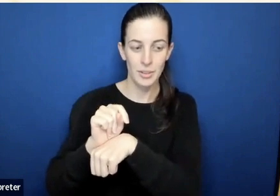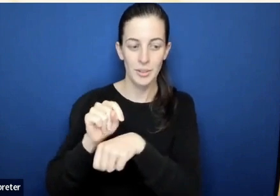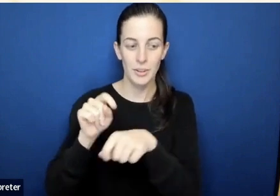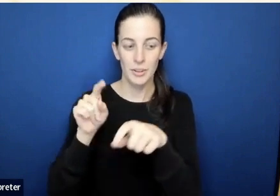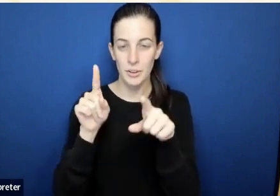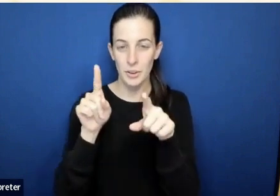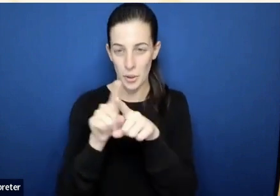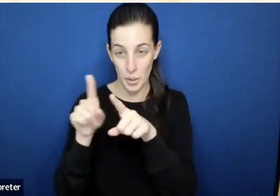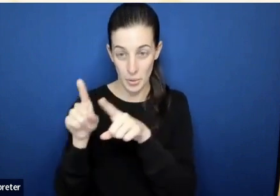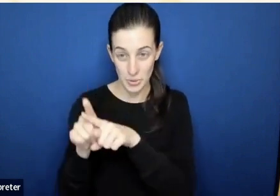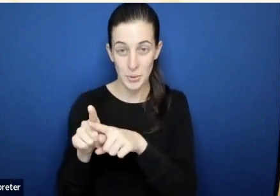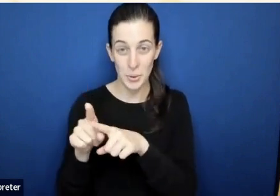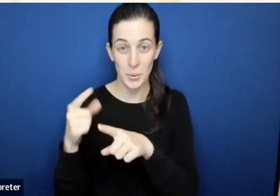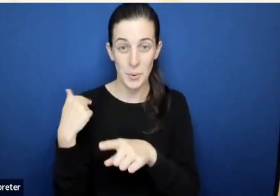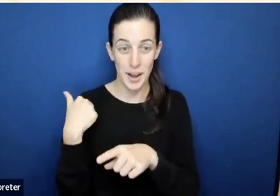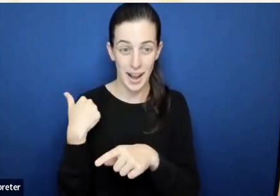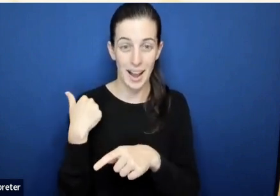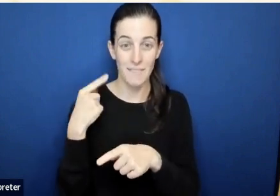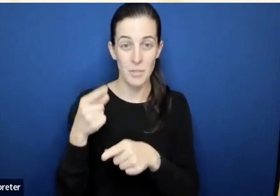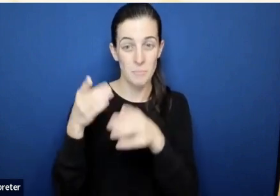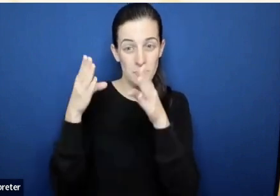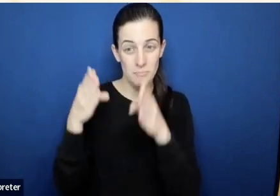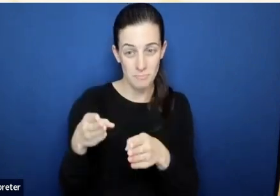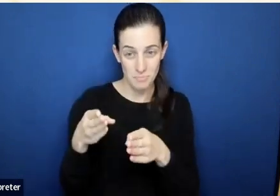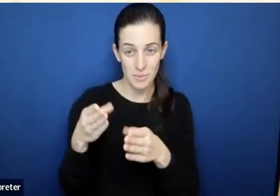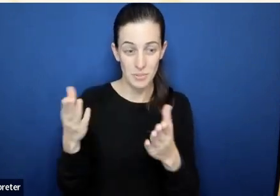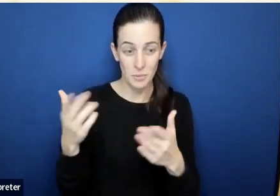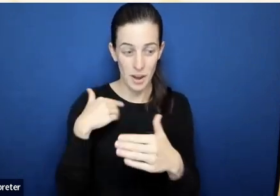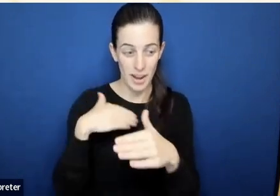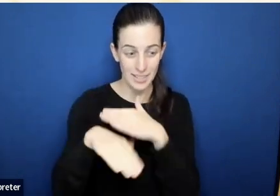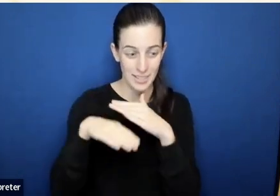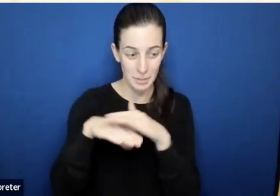to the Cognitive and Learning Disabilities Accessibility Task Force.